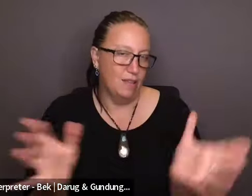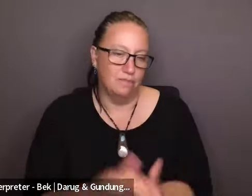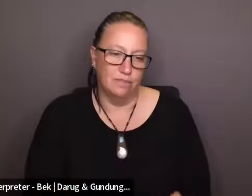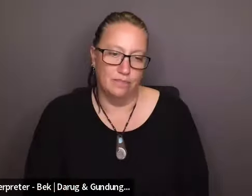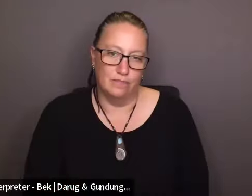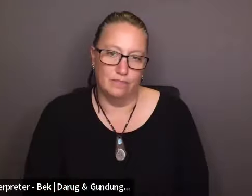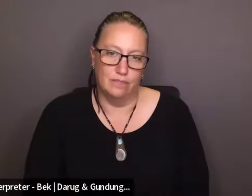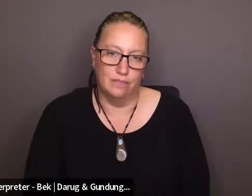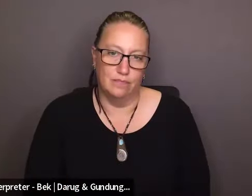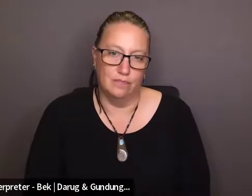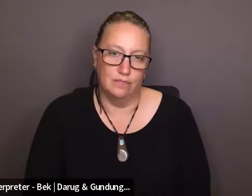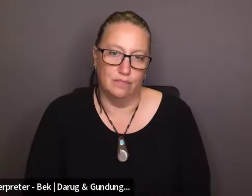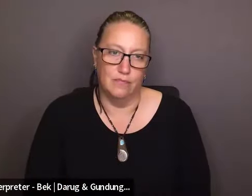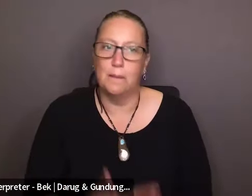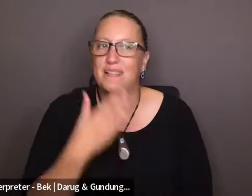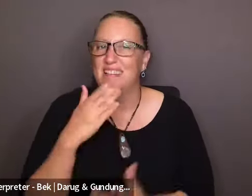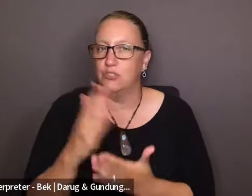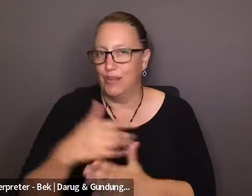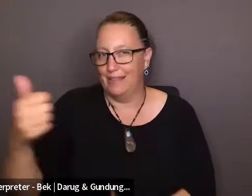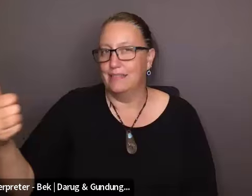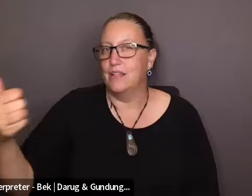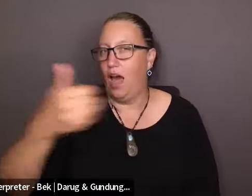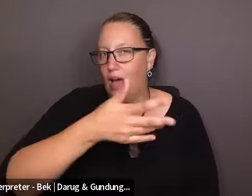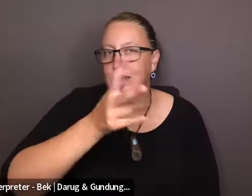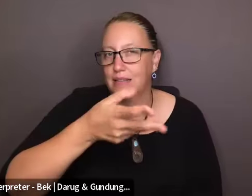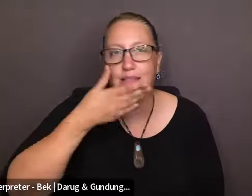We'll come back to you on that one and update the FAQs